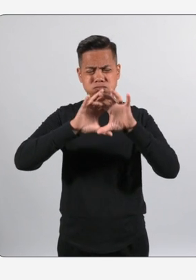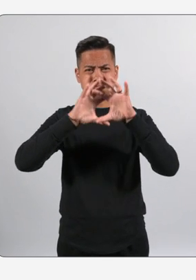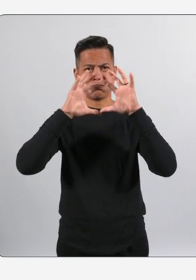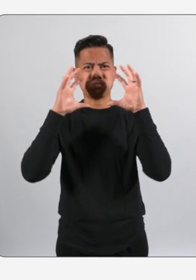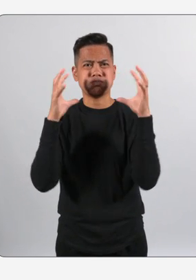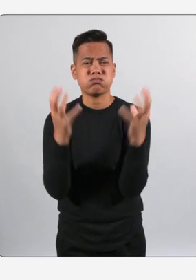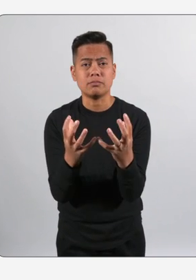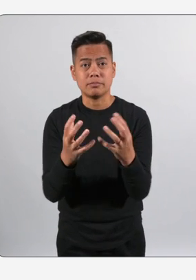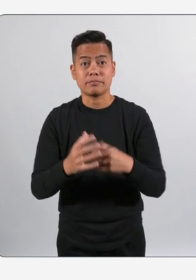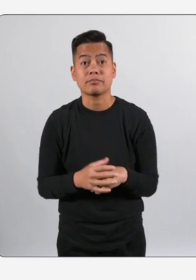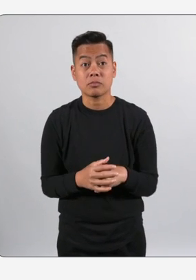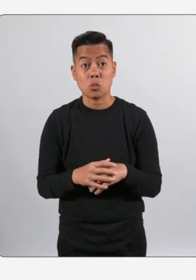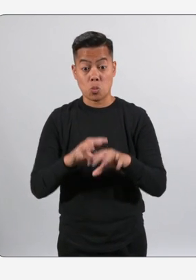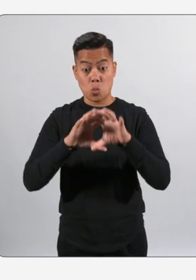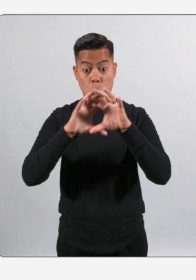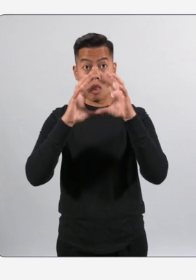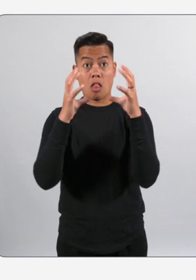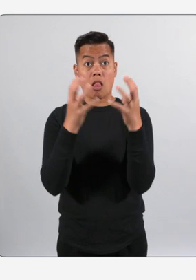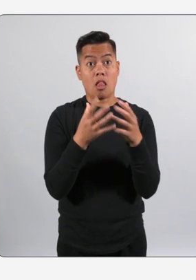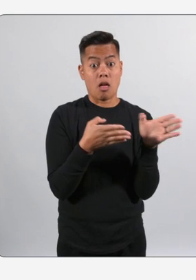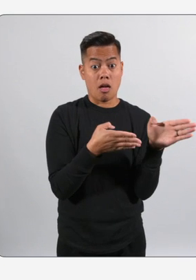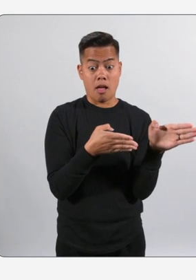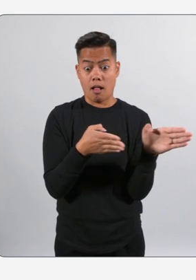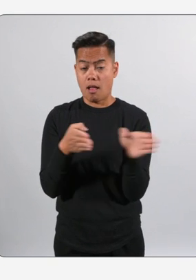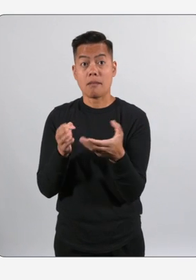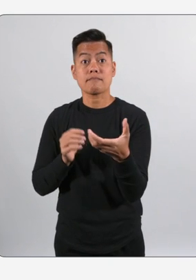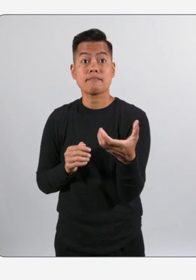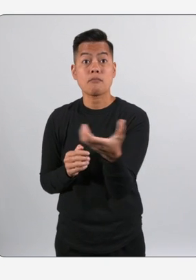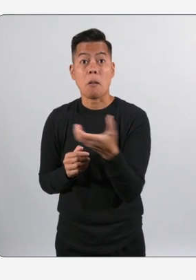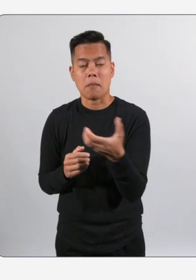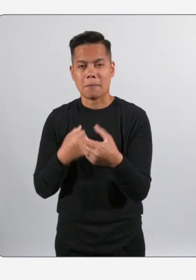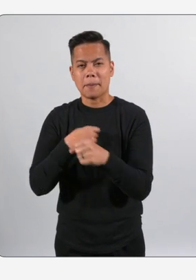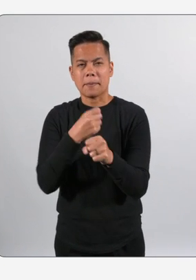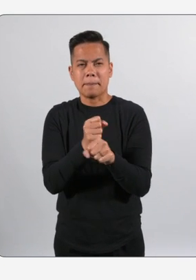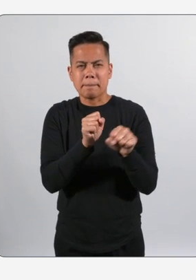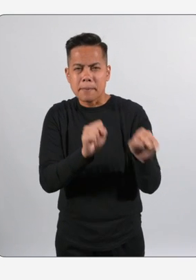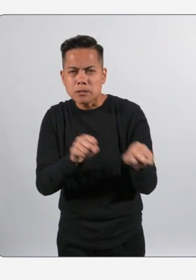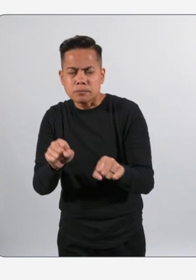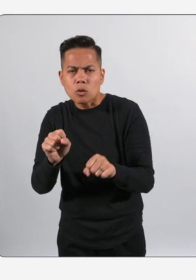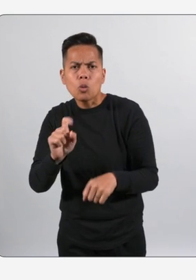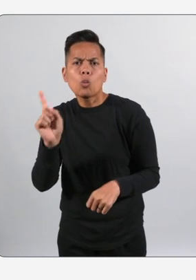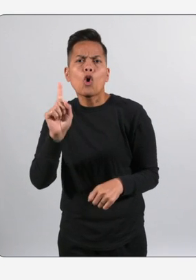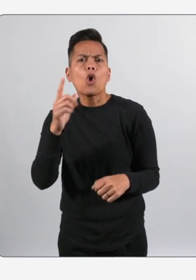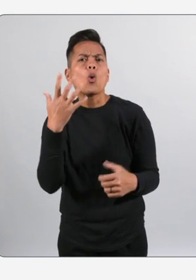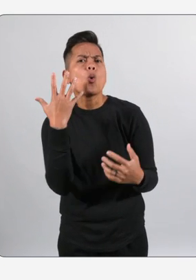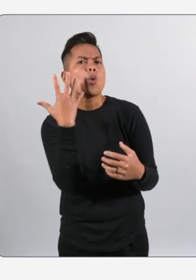And when the world moved to mobile, we made it possible to reach people in their I want to go, I want to do,